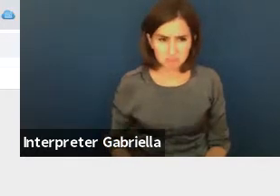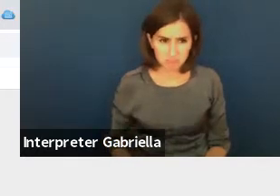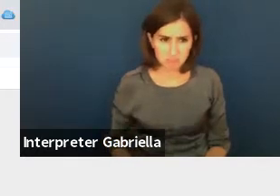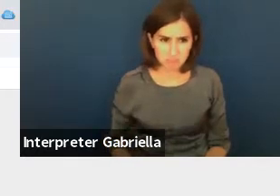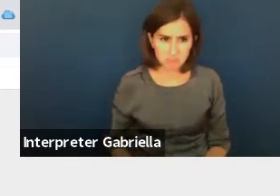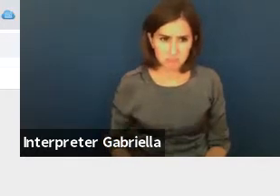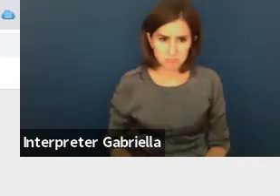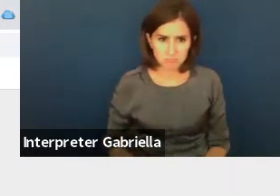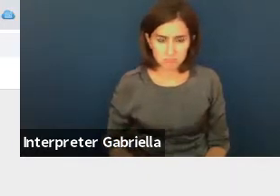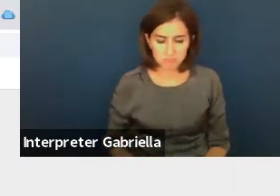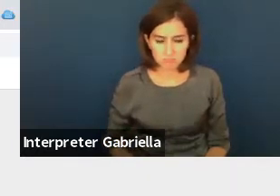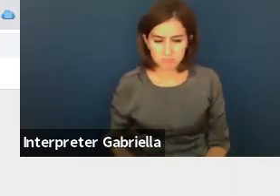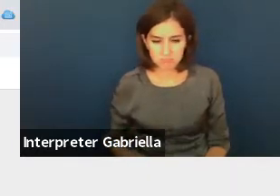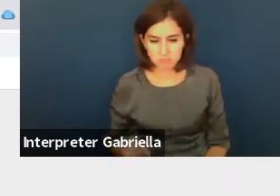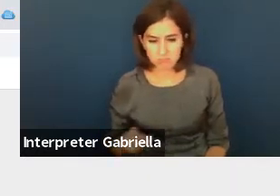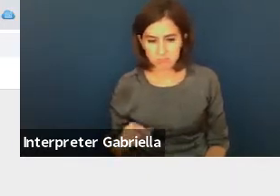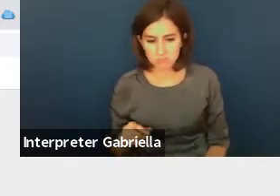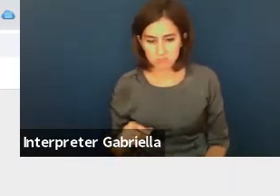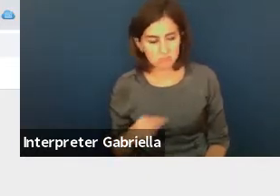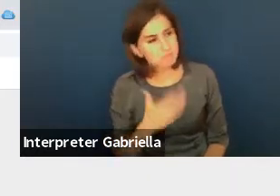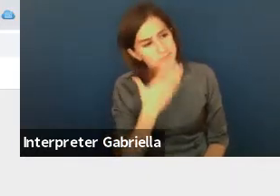laurel doud: Thanks. That's, that's, I'm glad that they having a help desk.